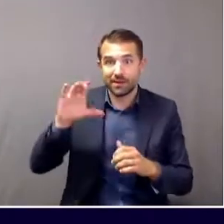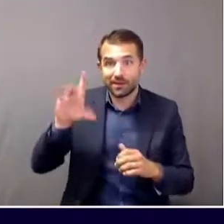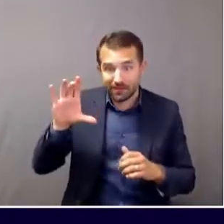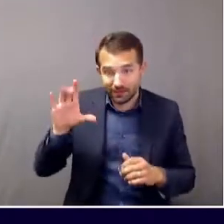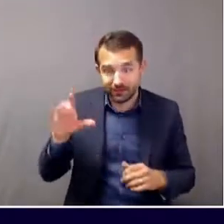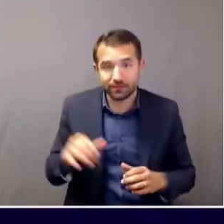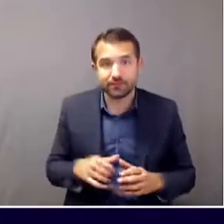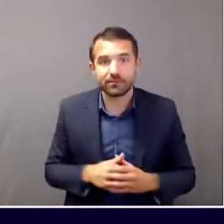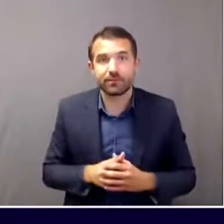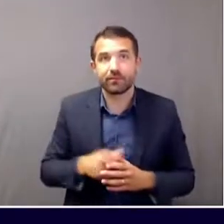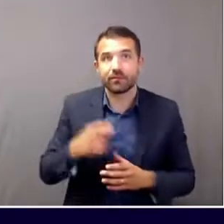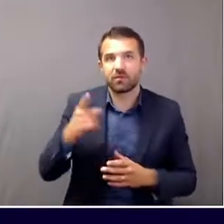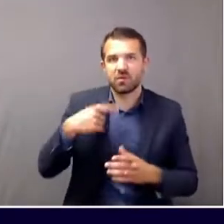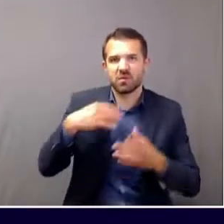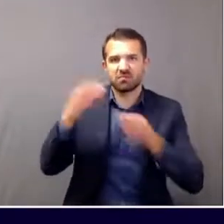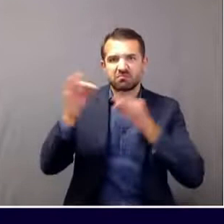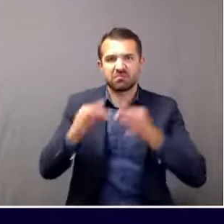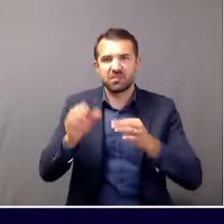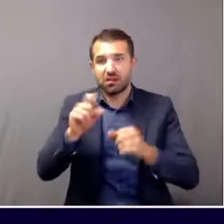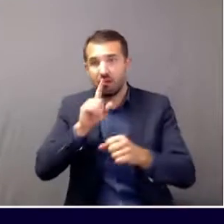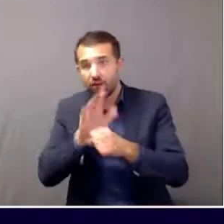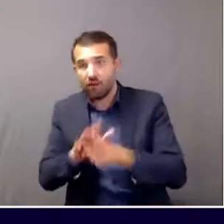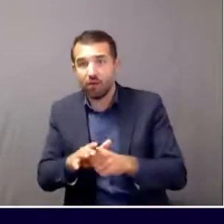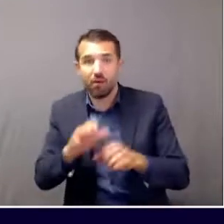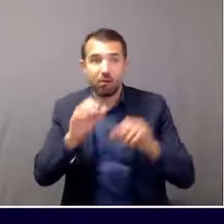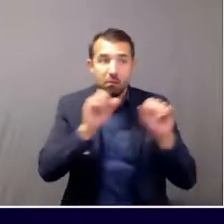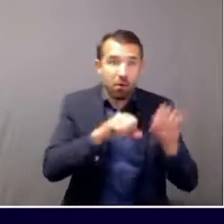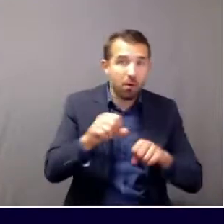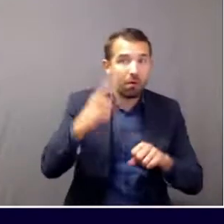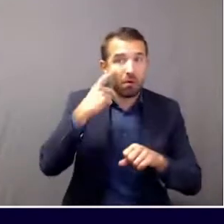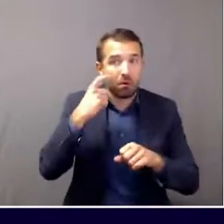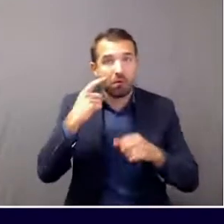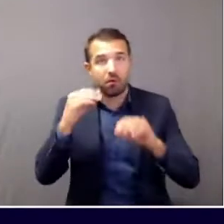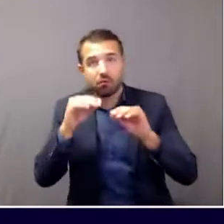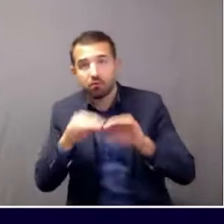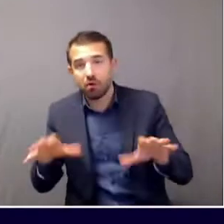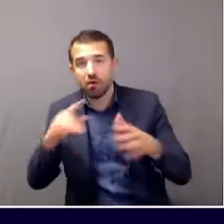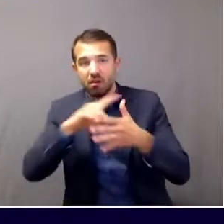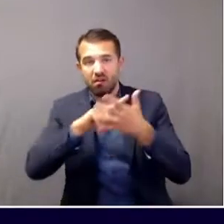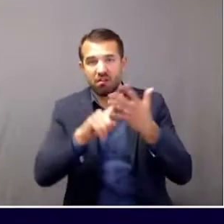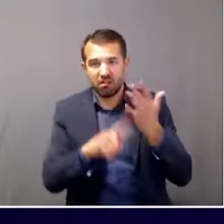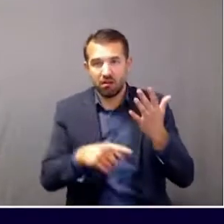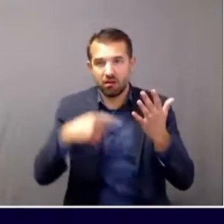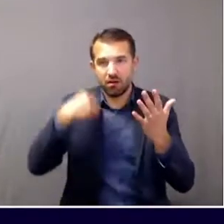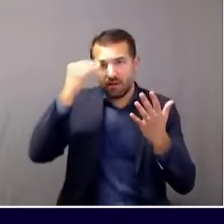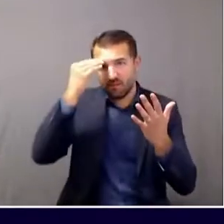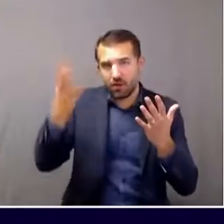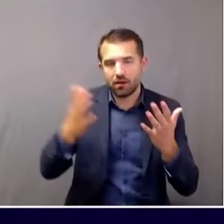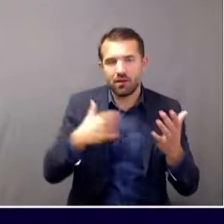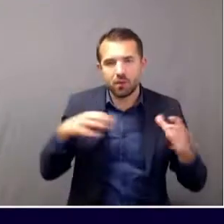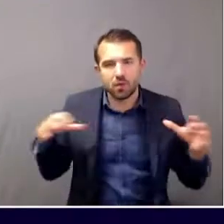the confirmed or probable cases and how we determine how breaks